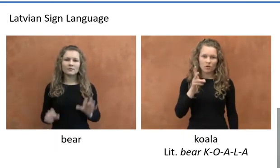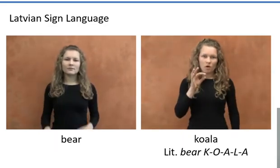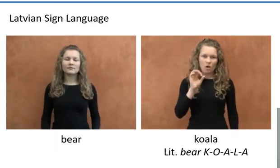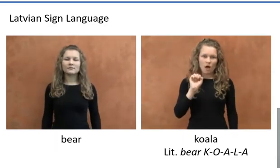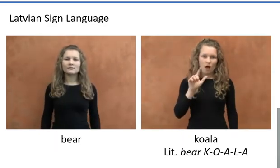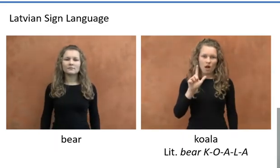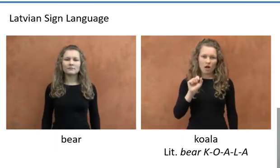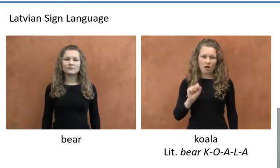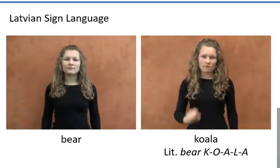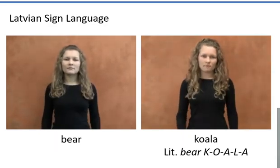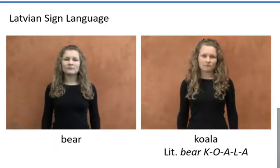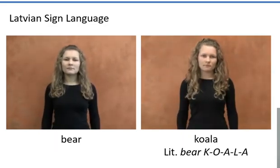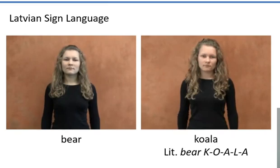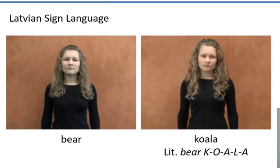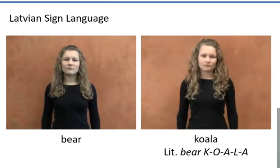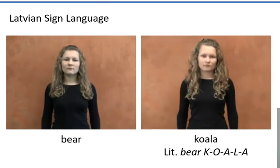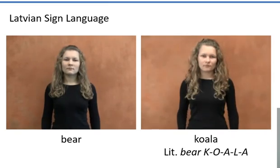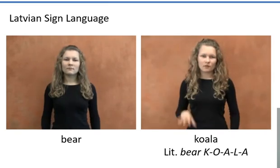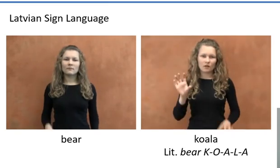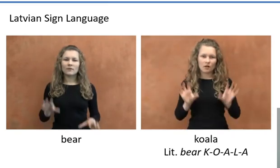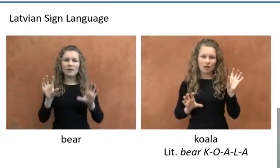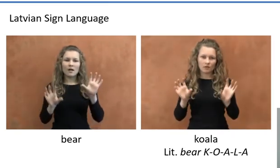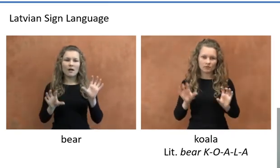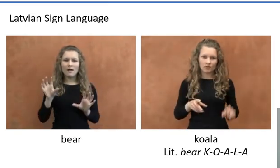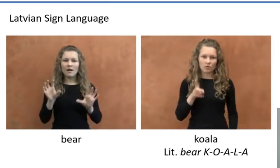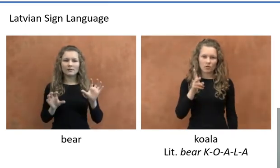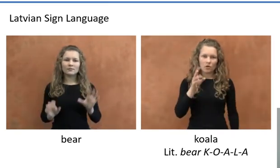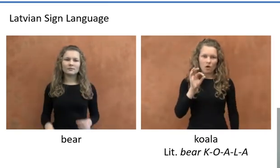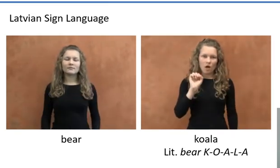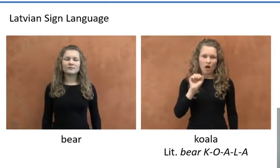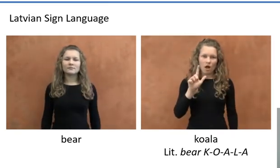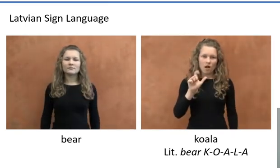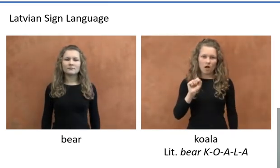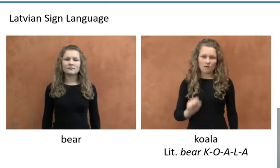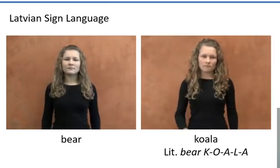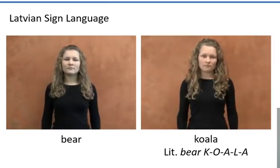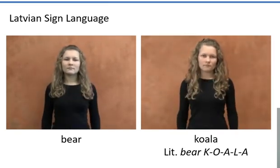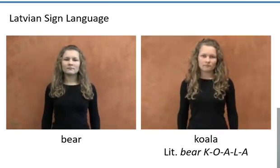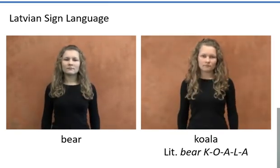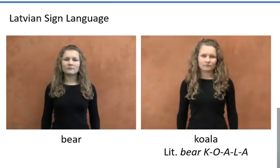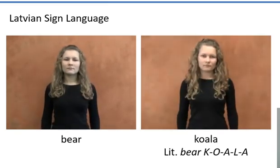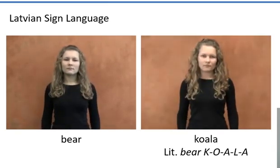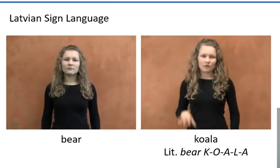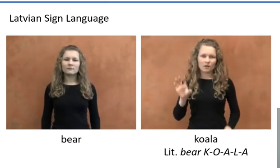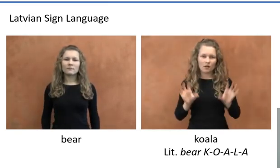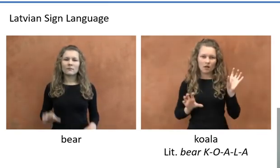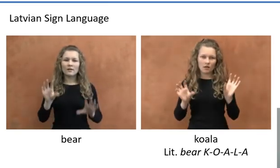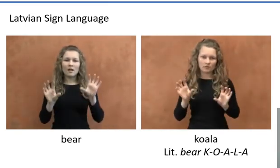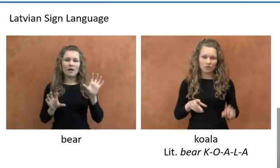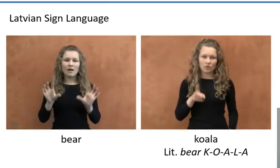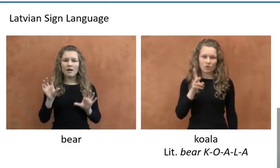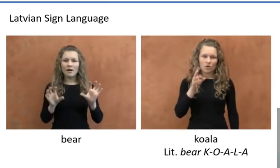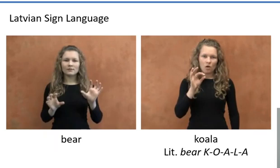on the right is "bear K-O-A-L-A"